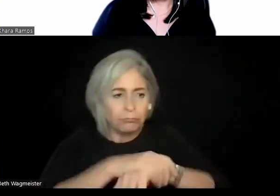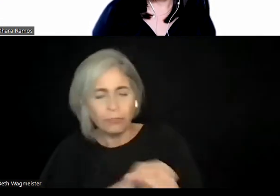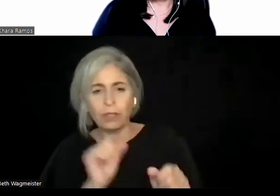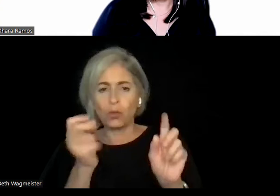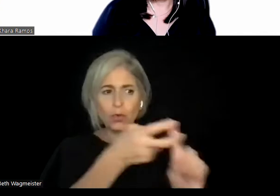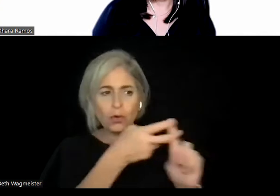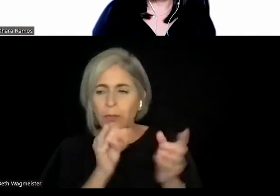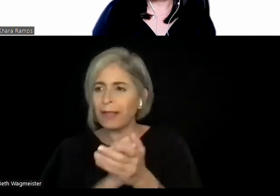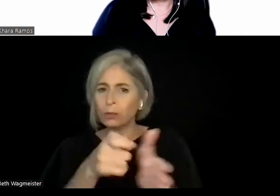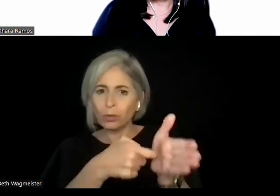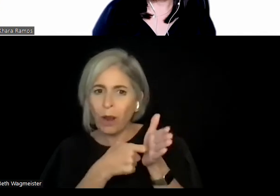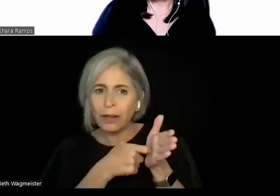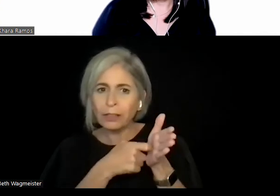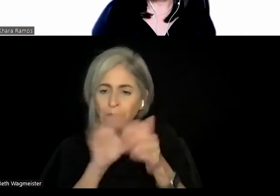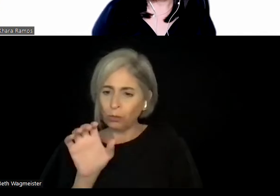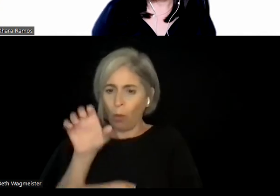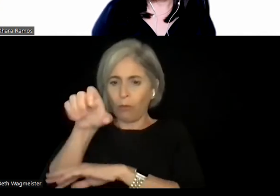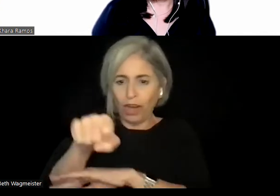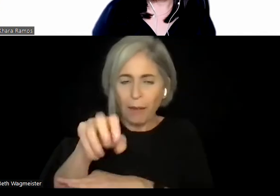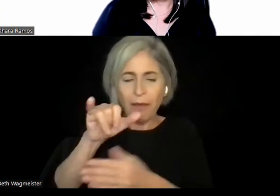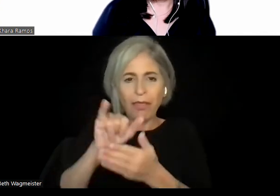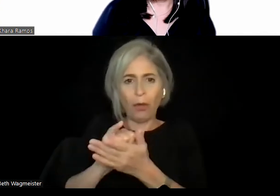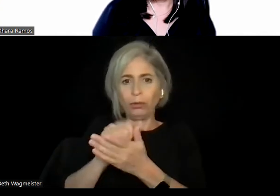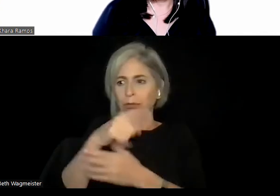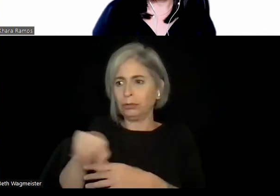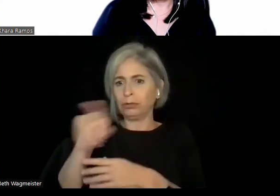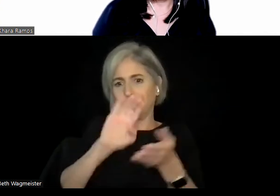s and that's the kind of on